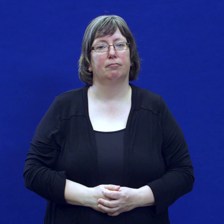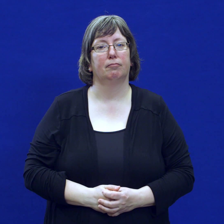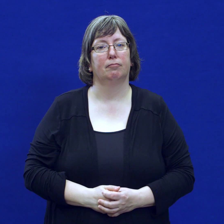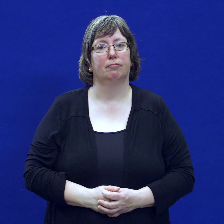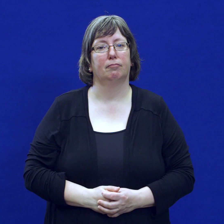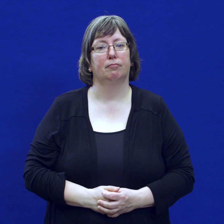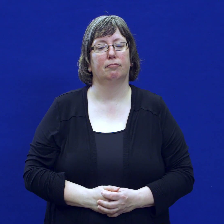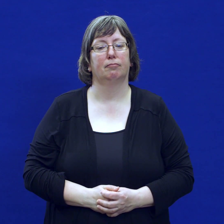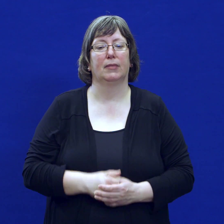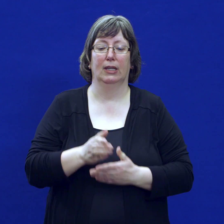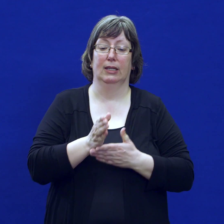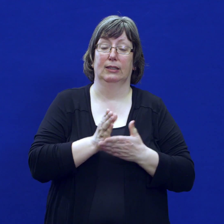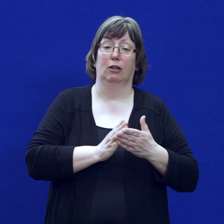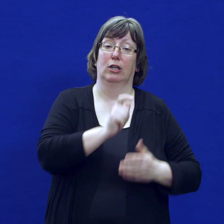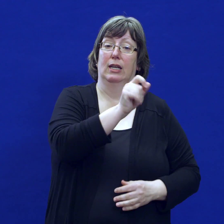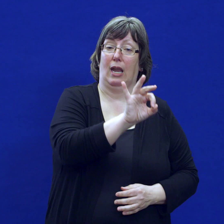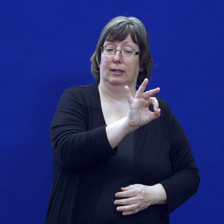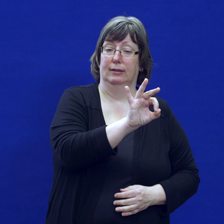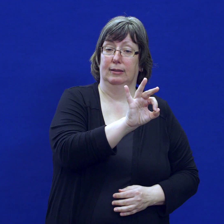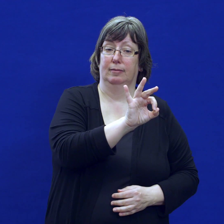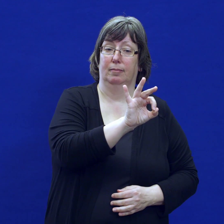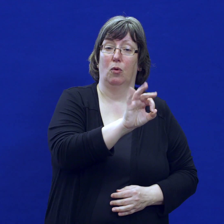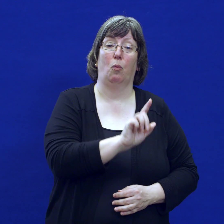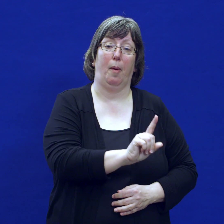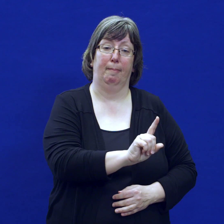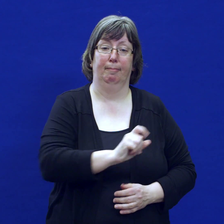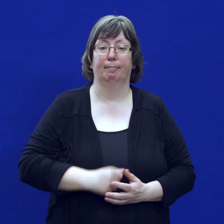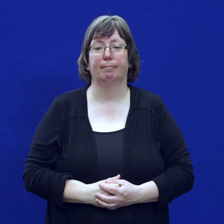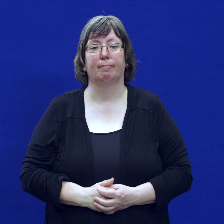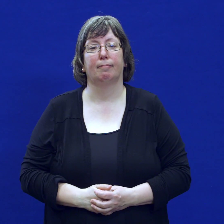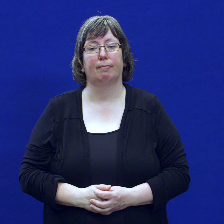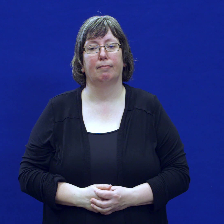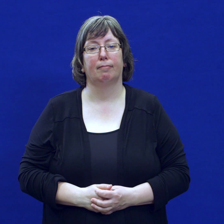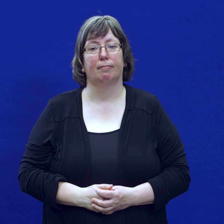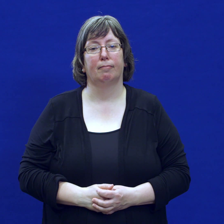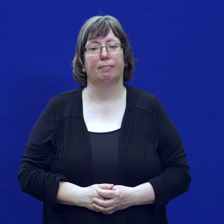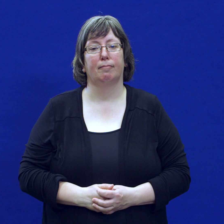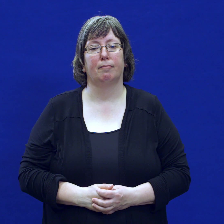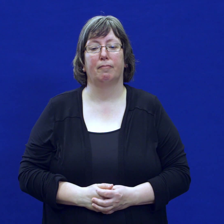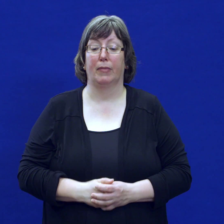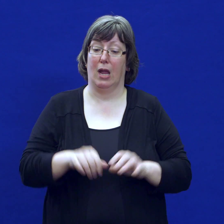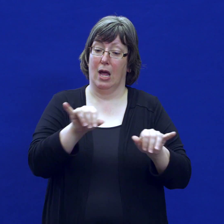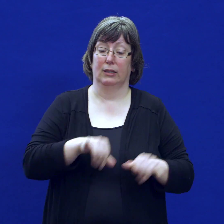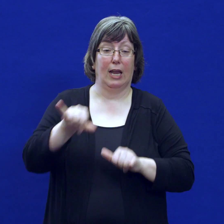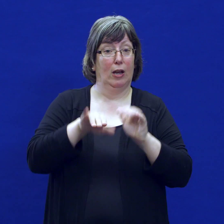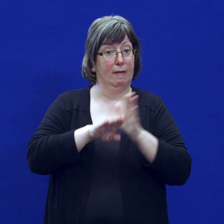section 19 subsection 1 a Standard Development Committee